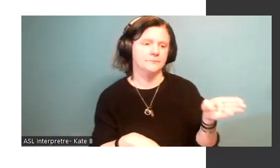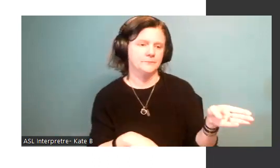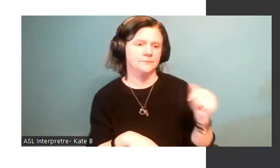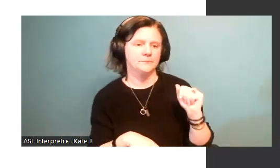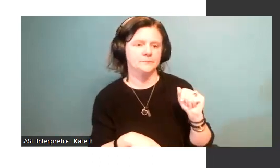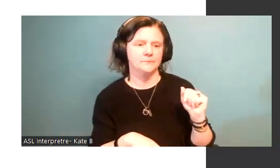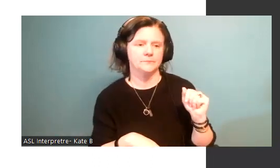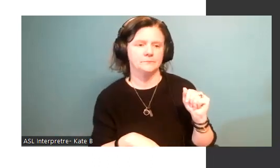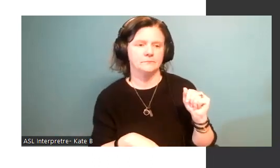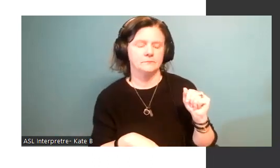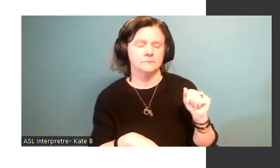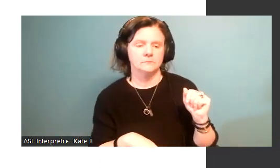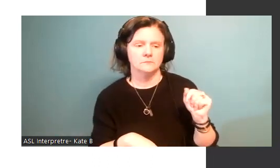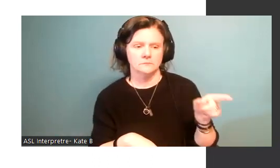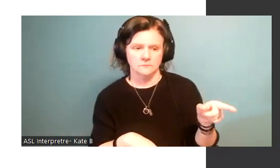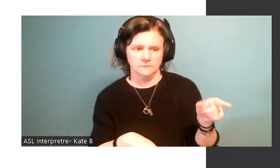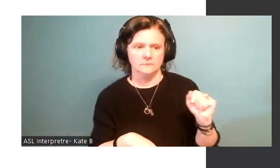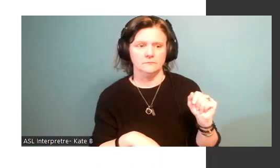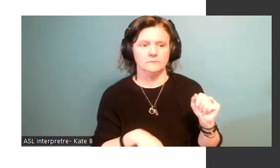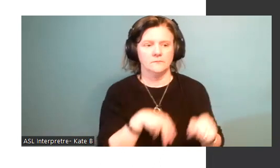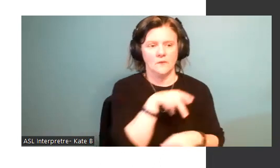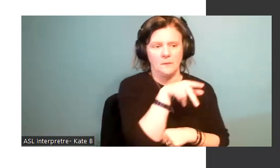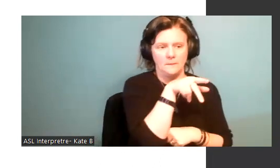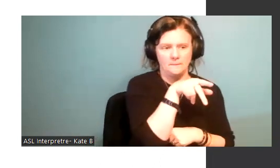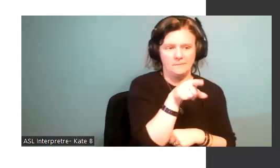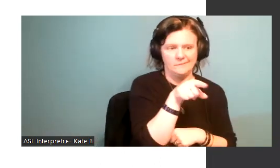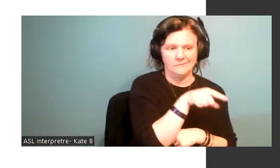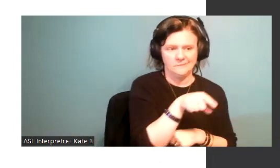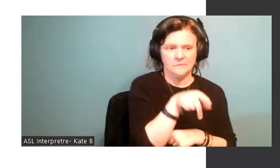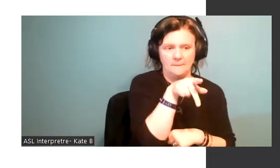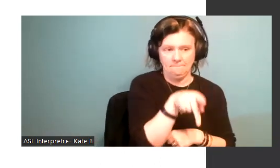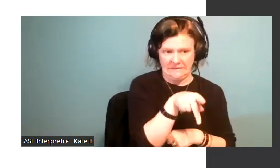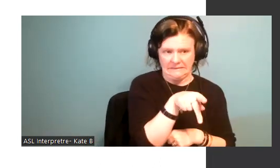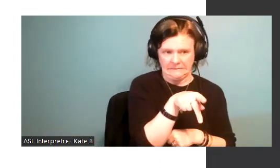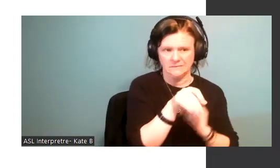label by contrast uses another element as a